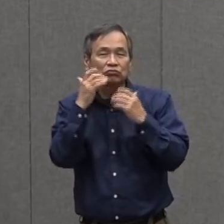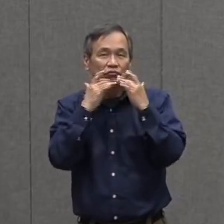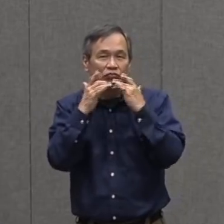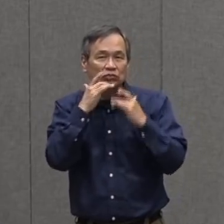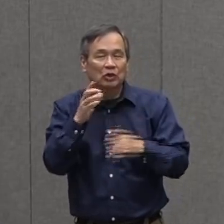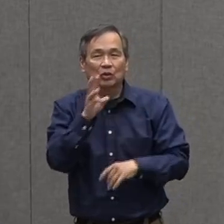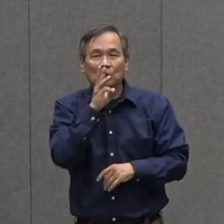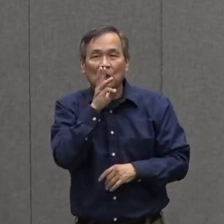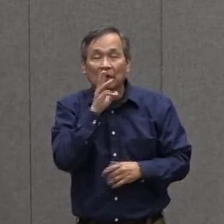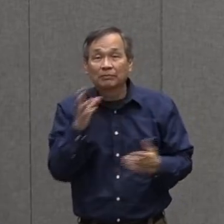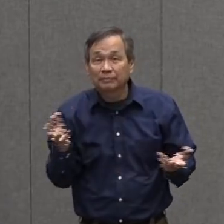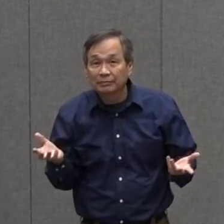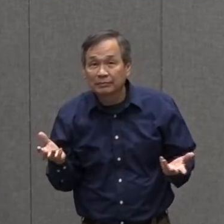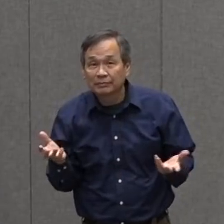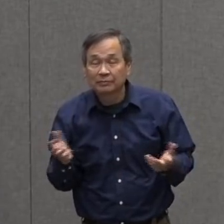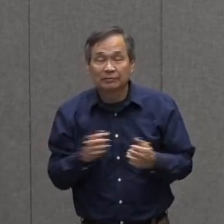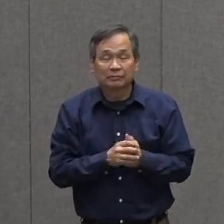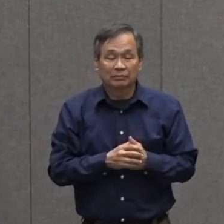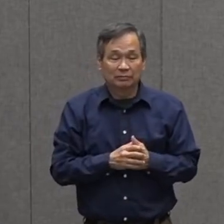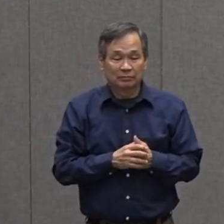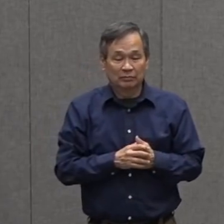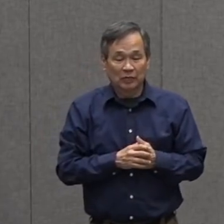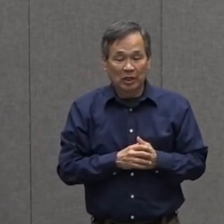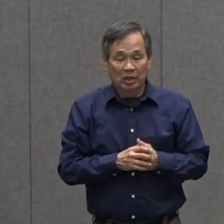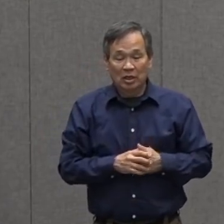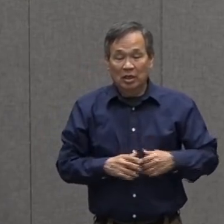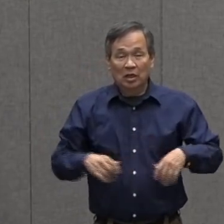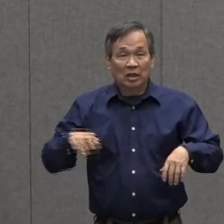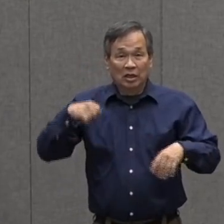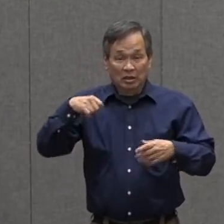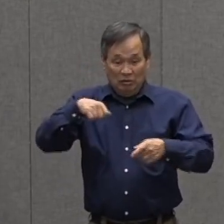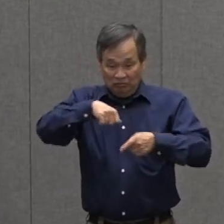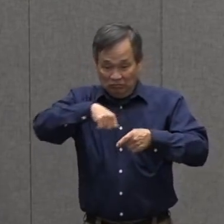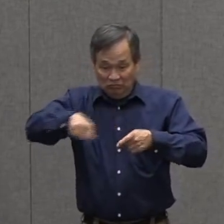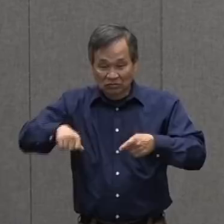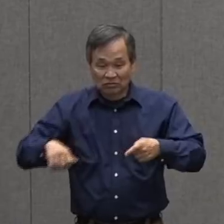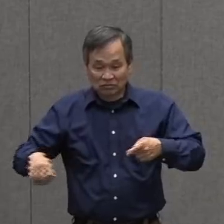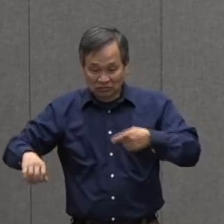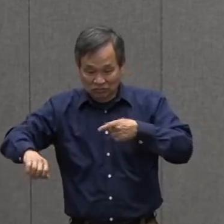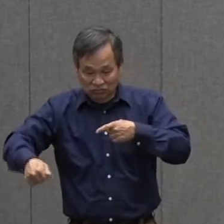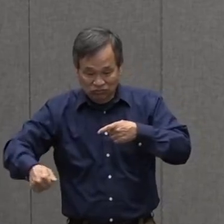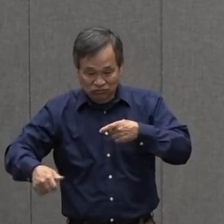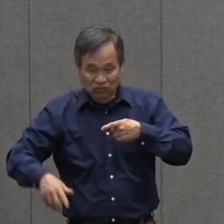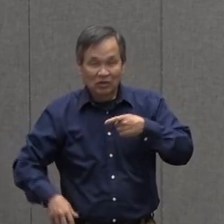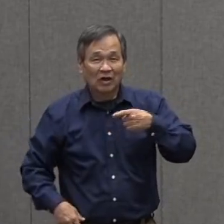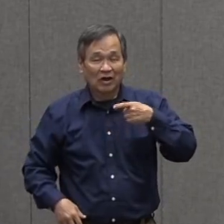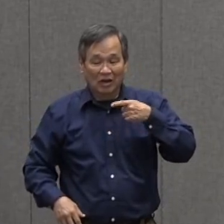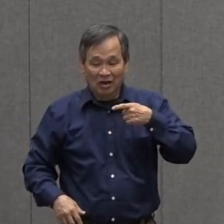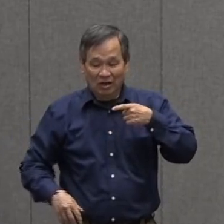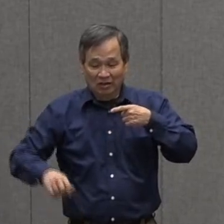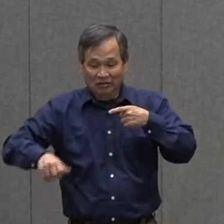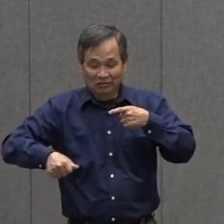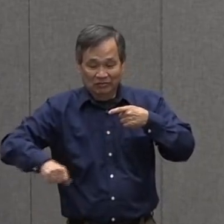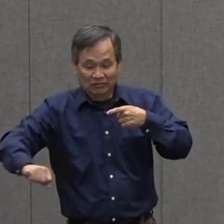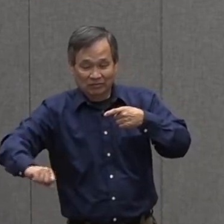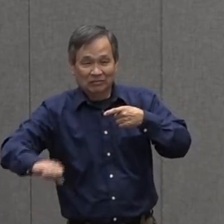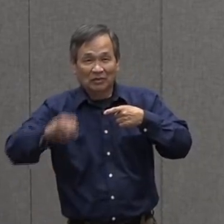Maybe turning off the water when you brush your teeth. Or maybe turning off the water while you're putting soap